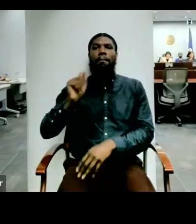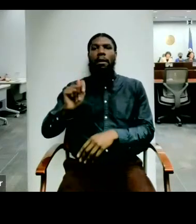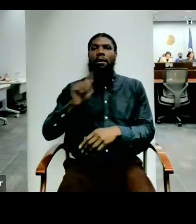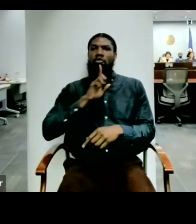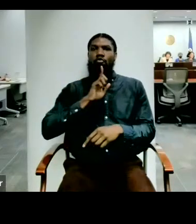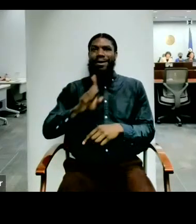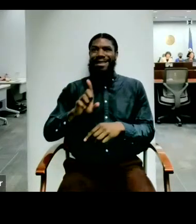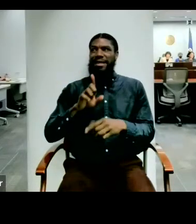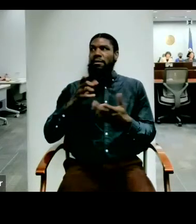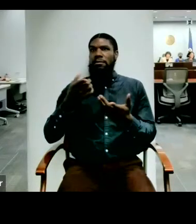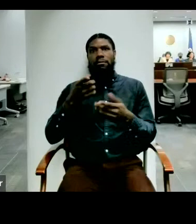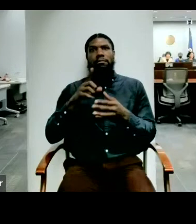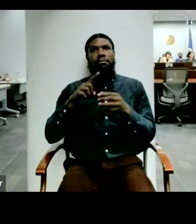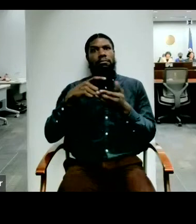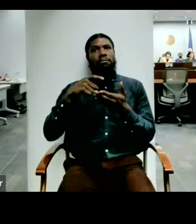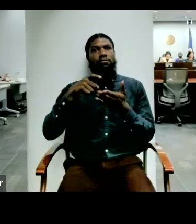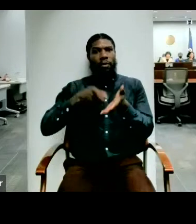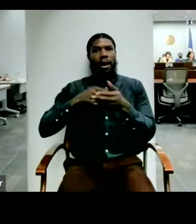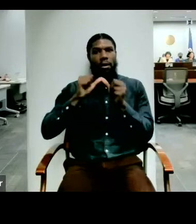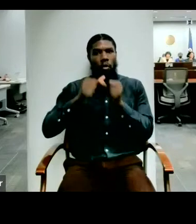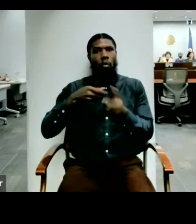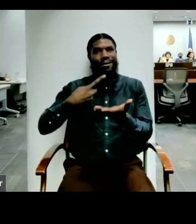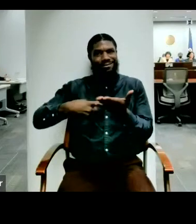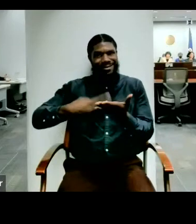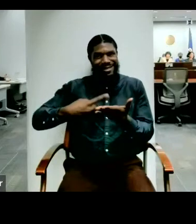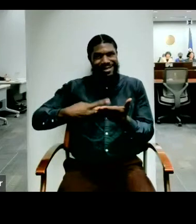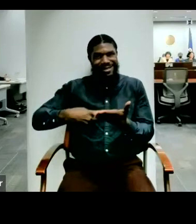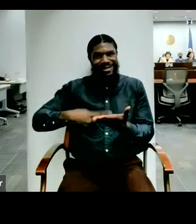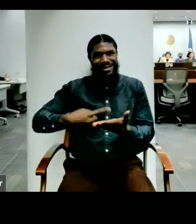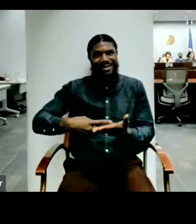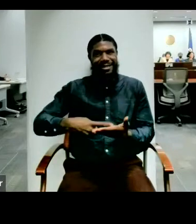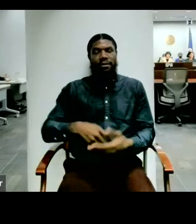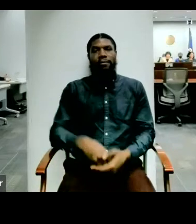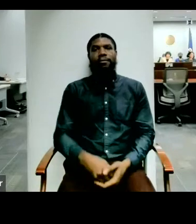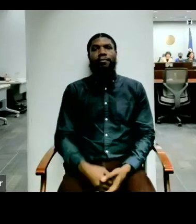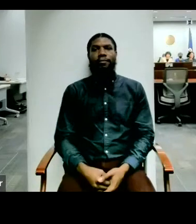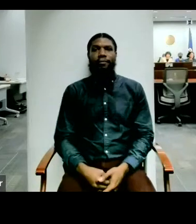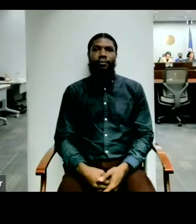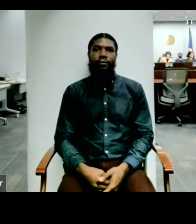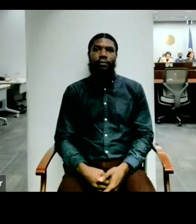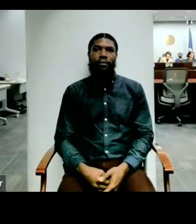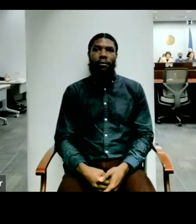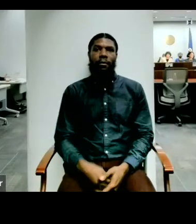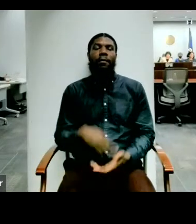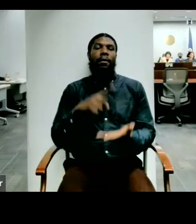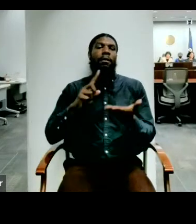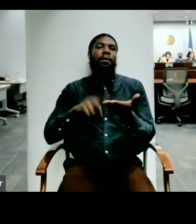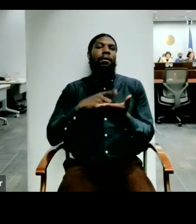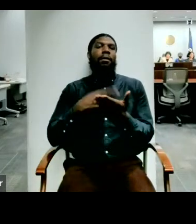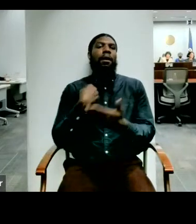And I think that often um we, people have a tendency to skim over that um and just